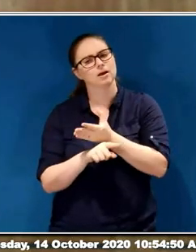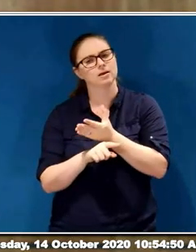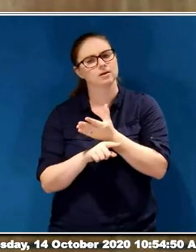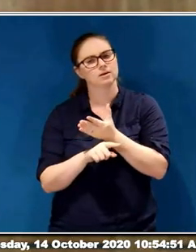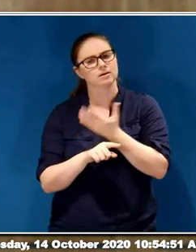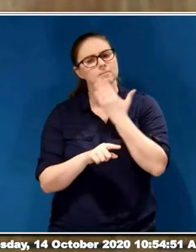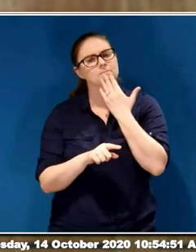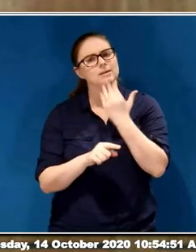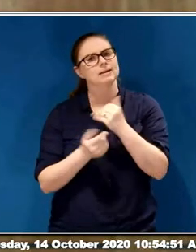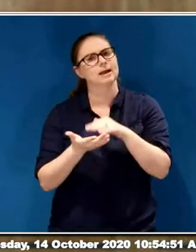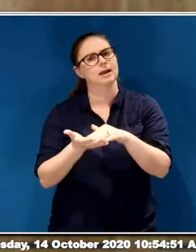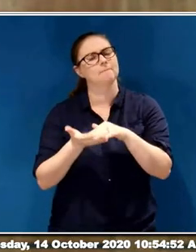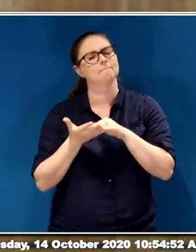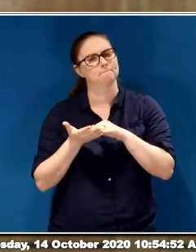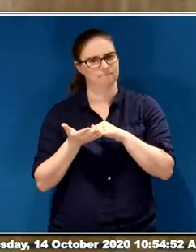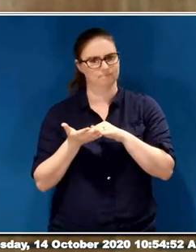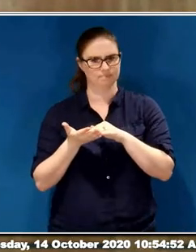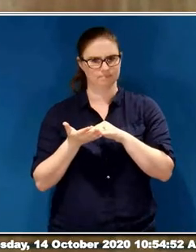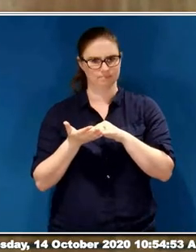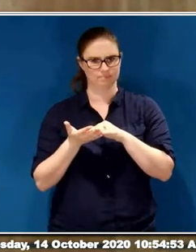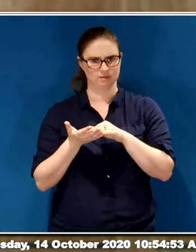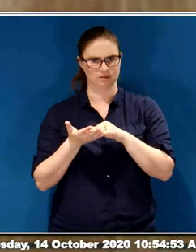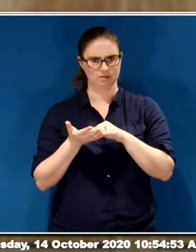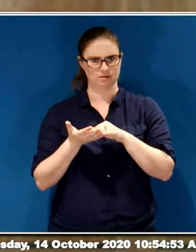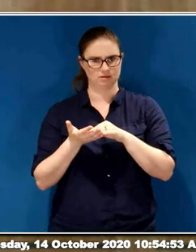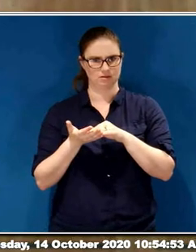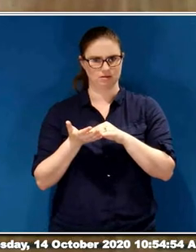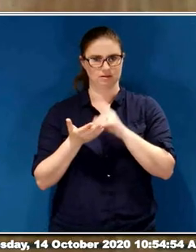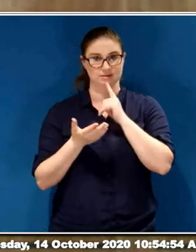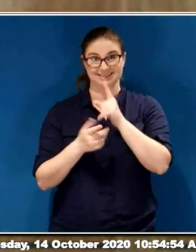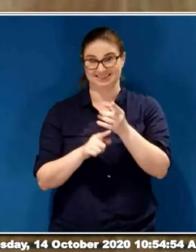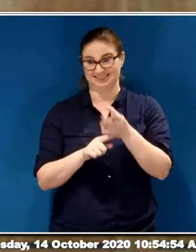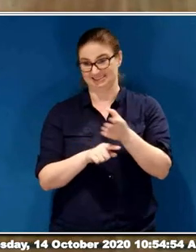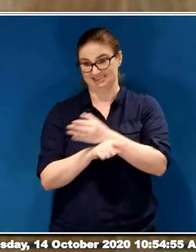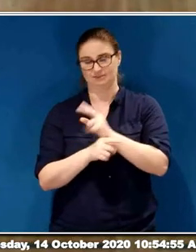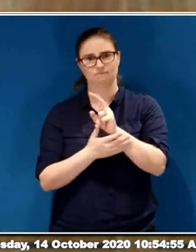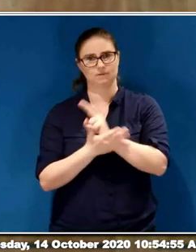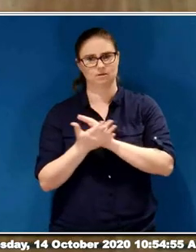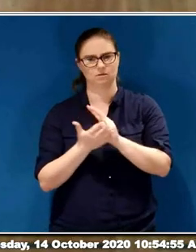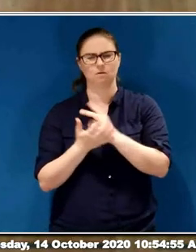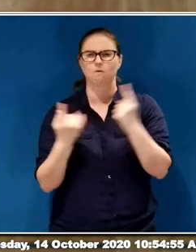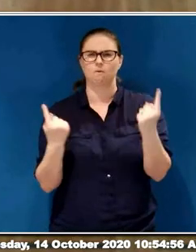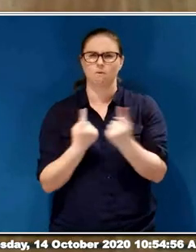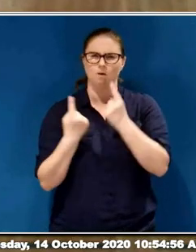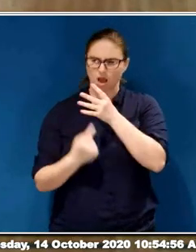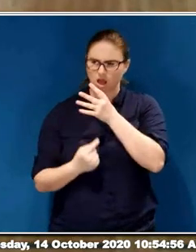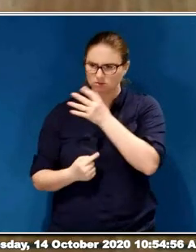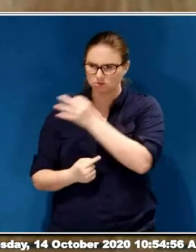The extract that were just played, who was asking questions of Kobe, please?